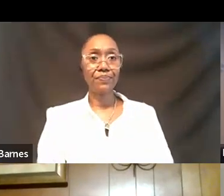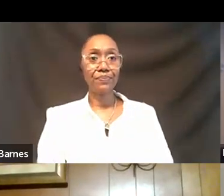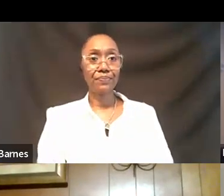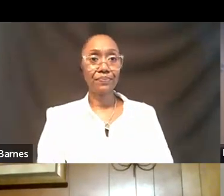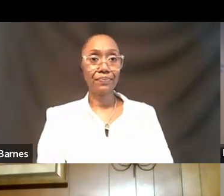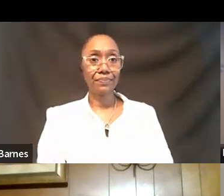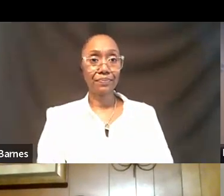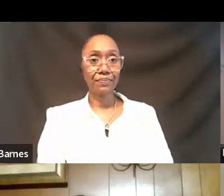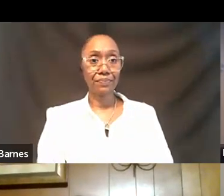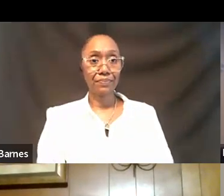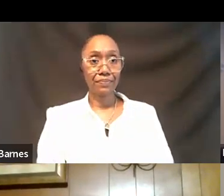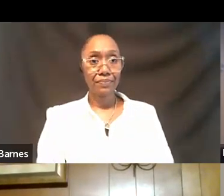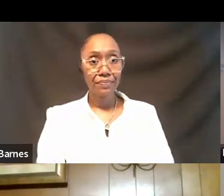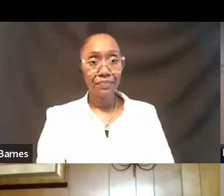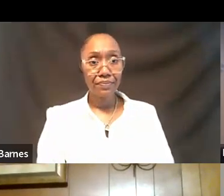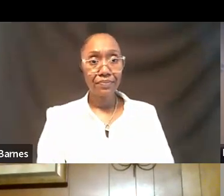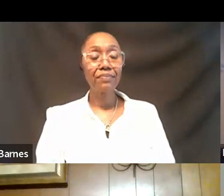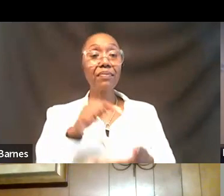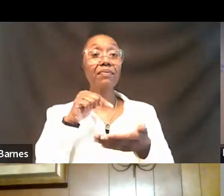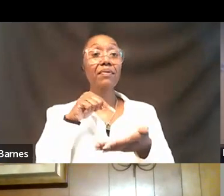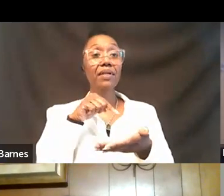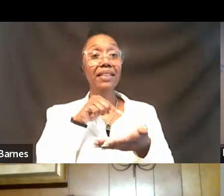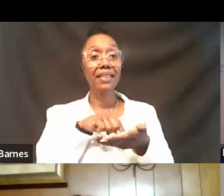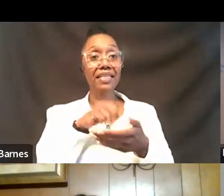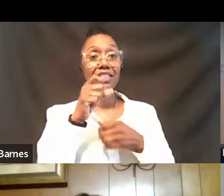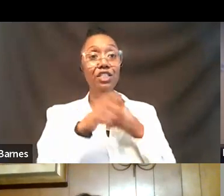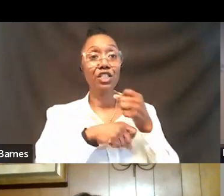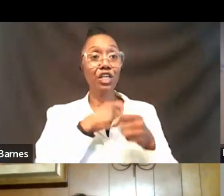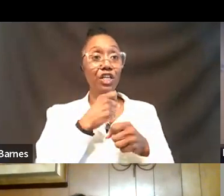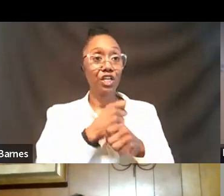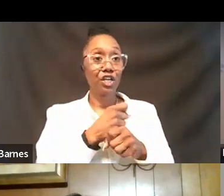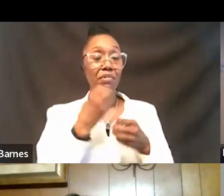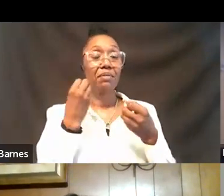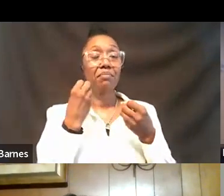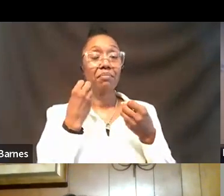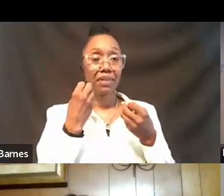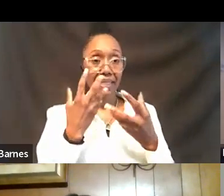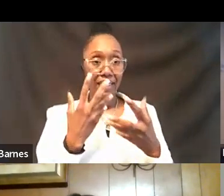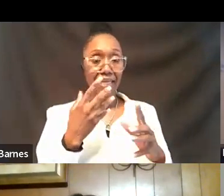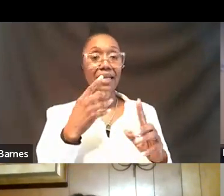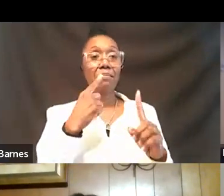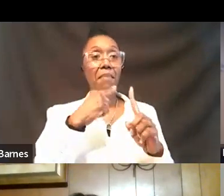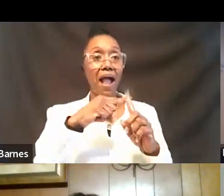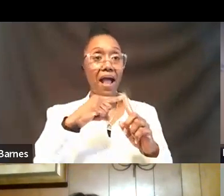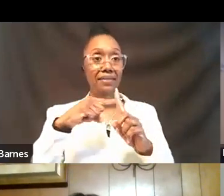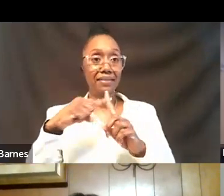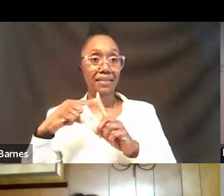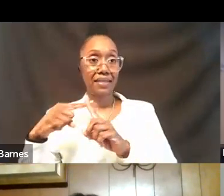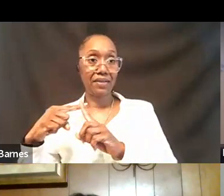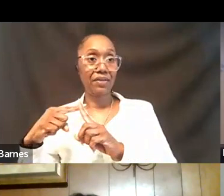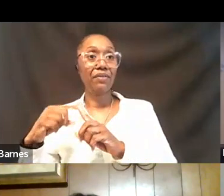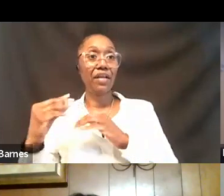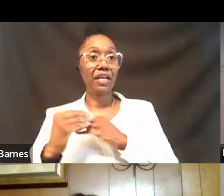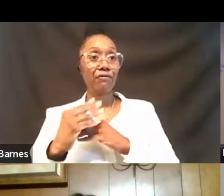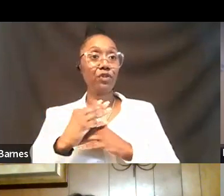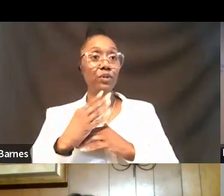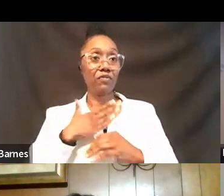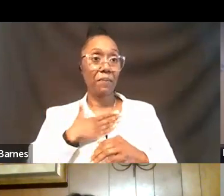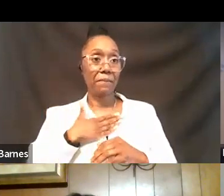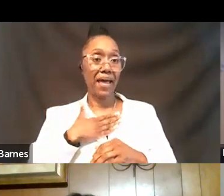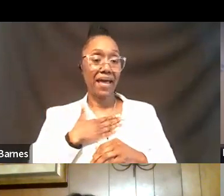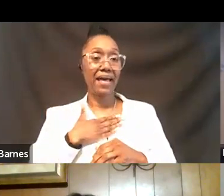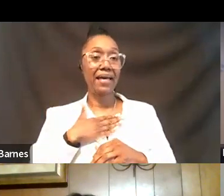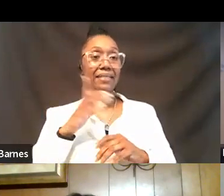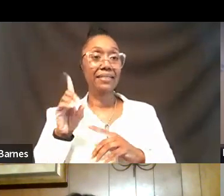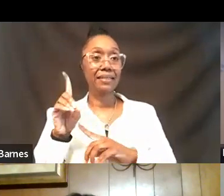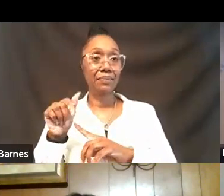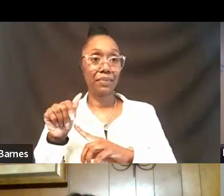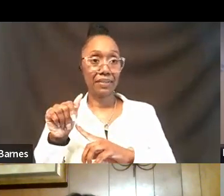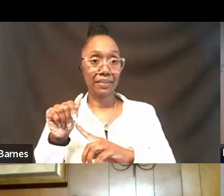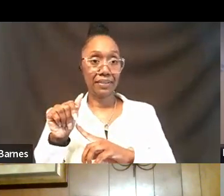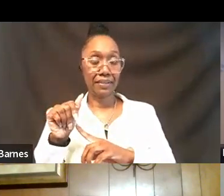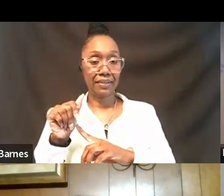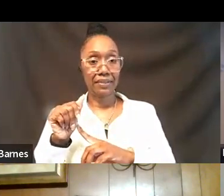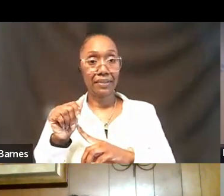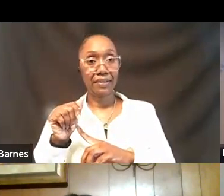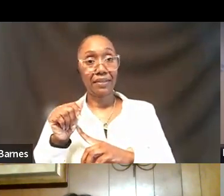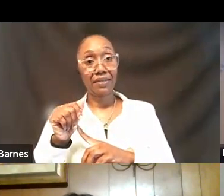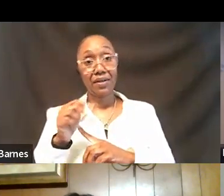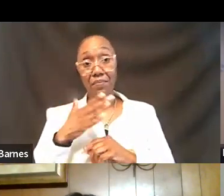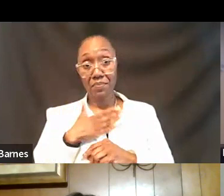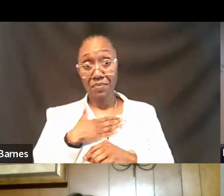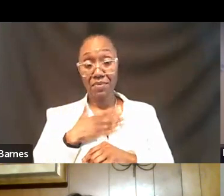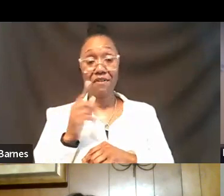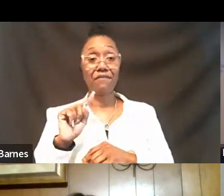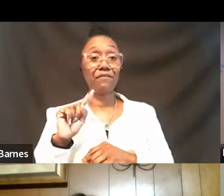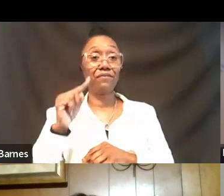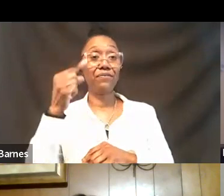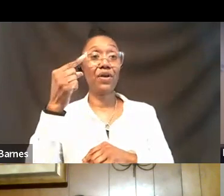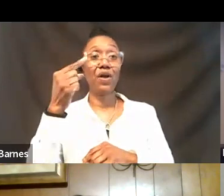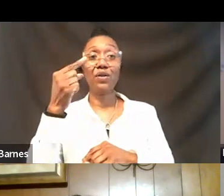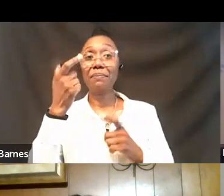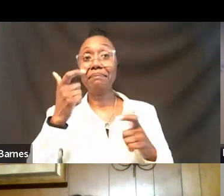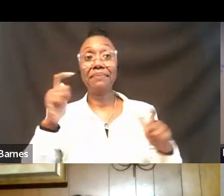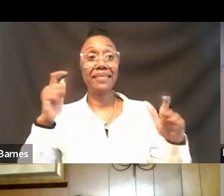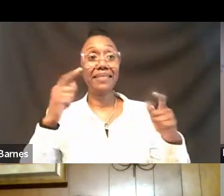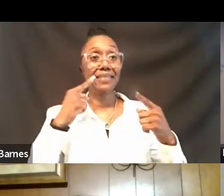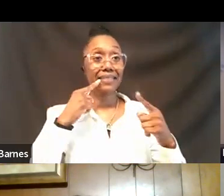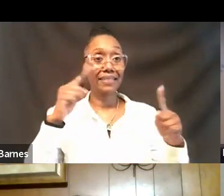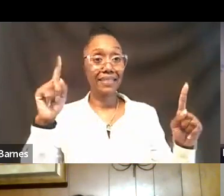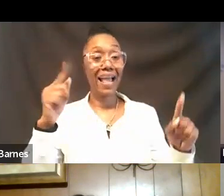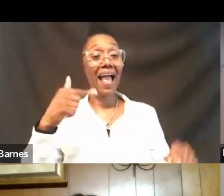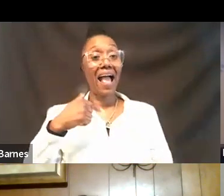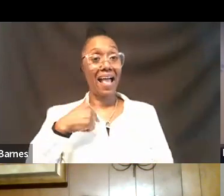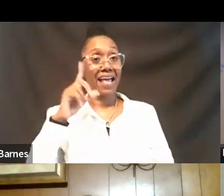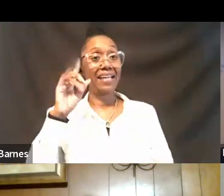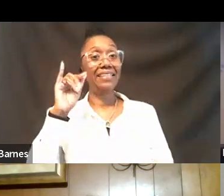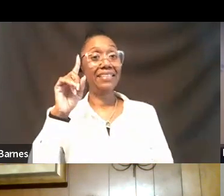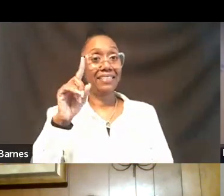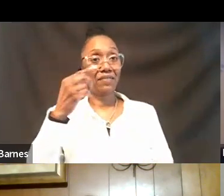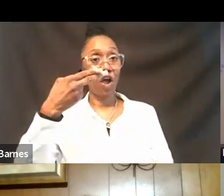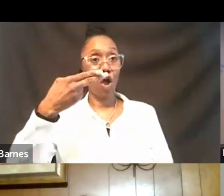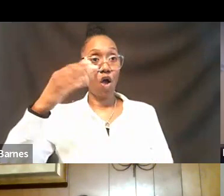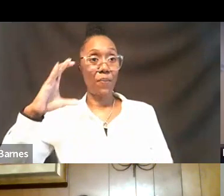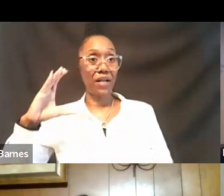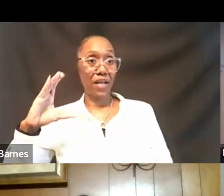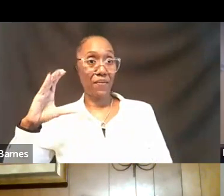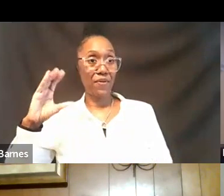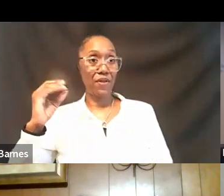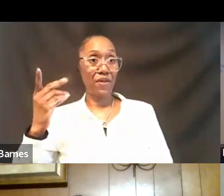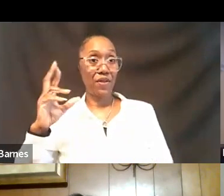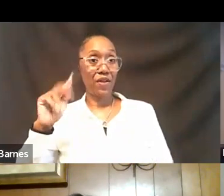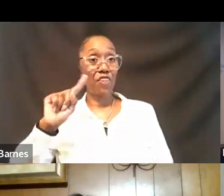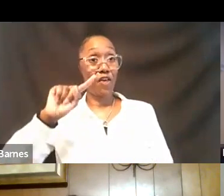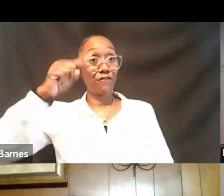This year there have been many positive impacts of my disability. I've made. Well, my first huge account I've ever did was I made the HOME COME, which made me the first person on the whole with the disability.